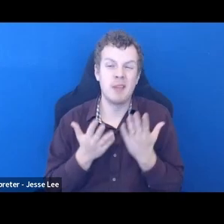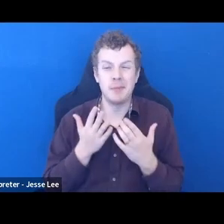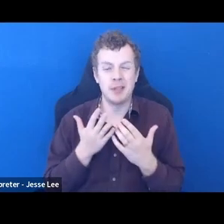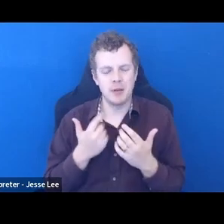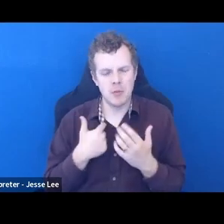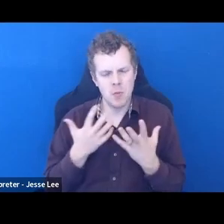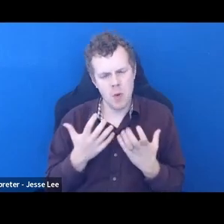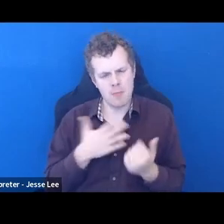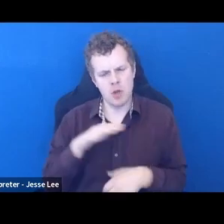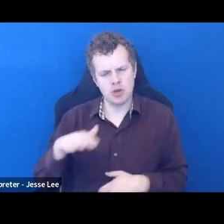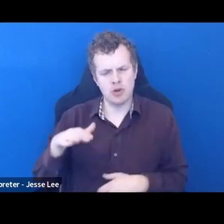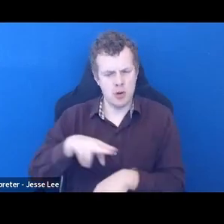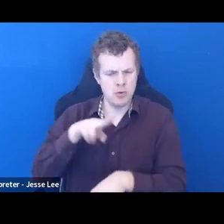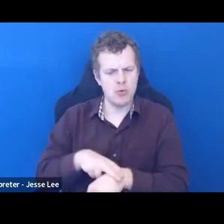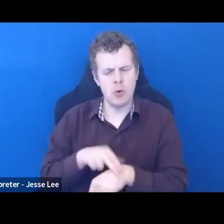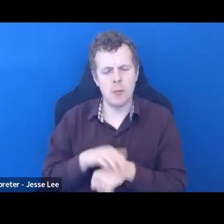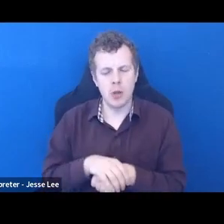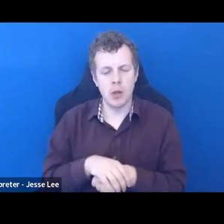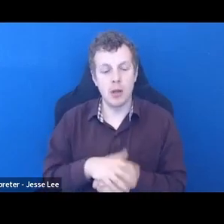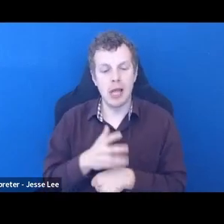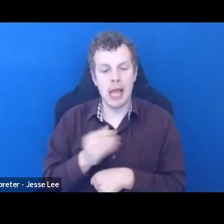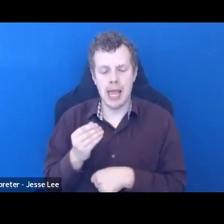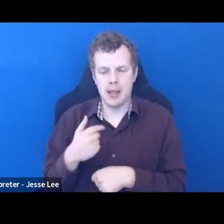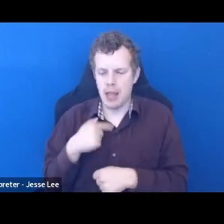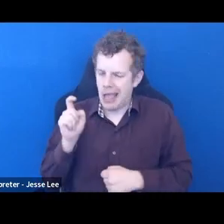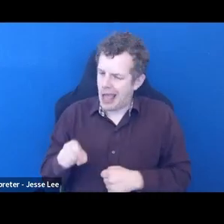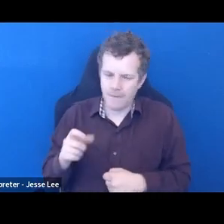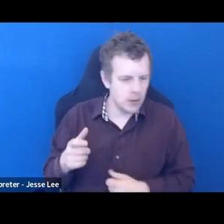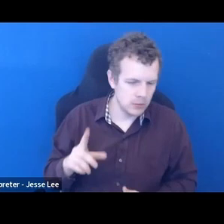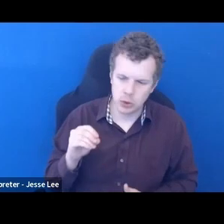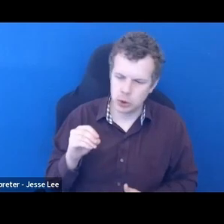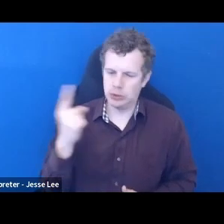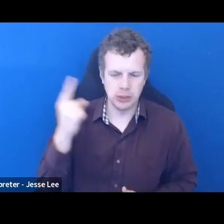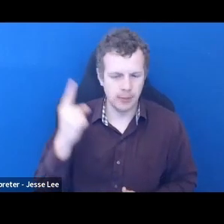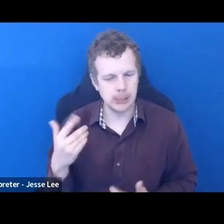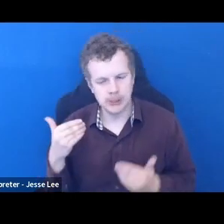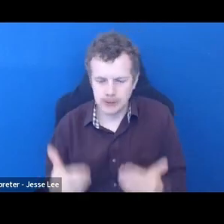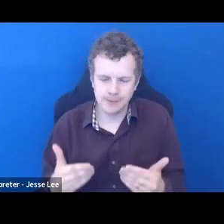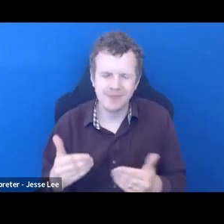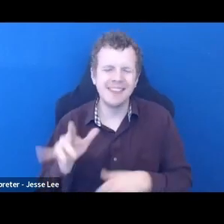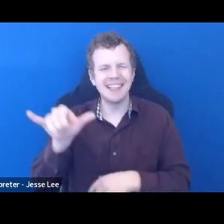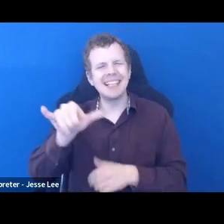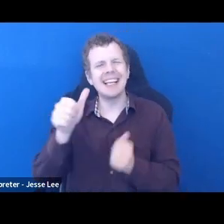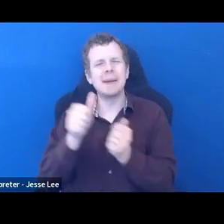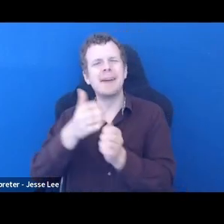And doing something about it. So kind of similar to what we saw with the previous study.